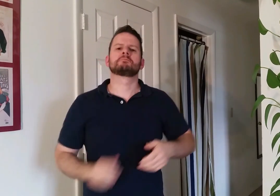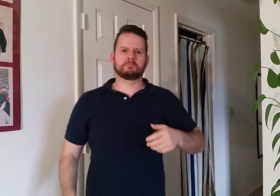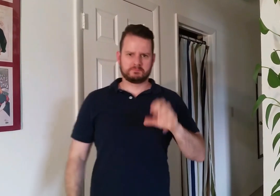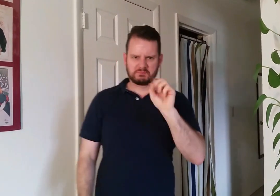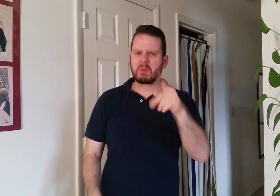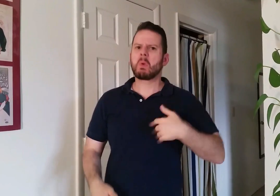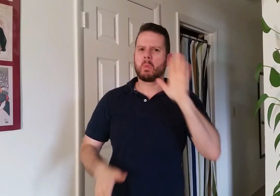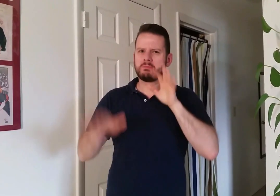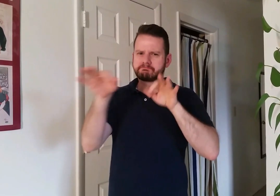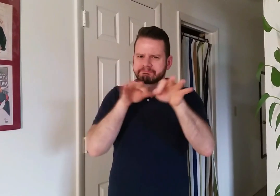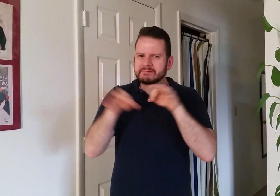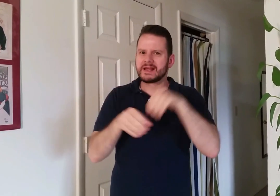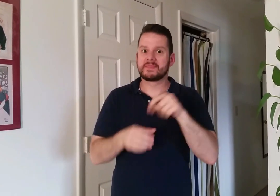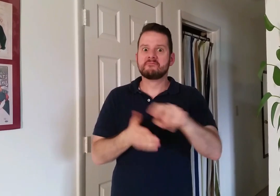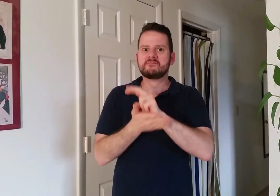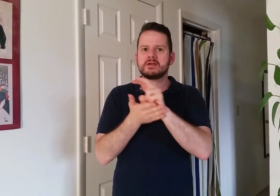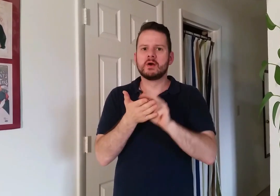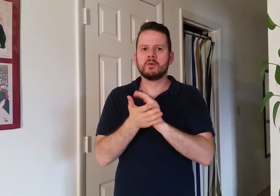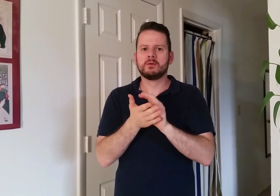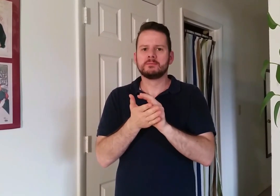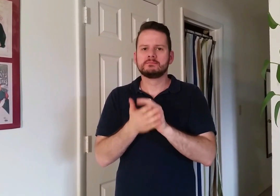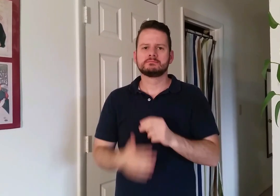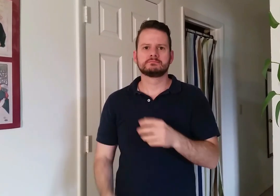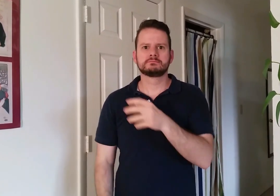All right, I'm going to explain in this video,